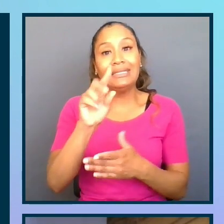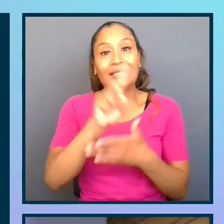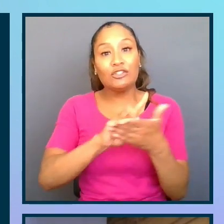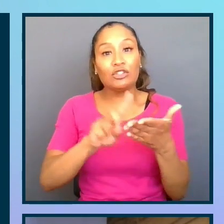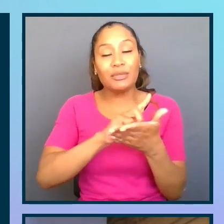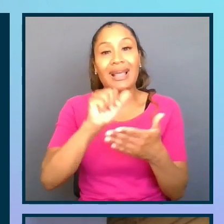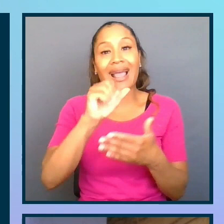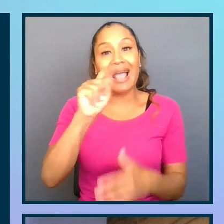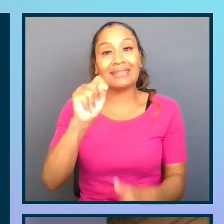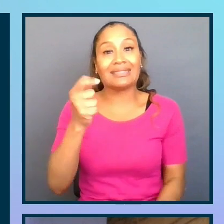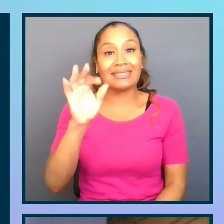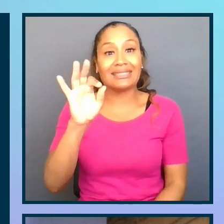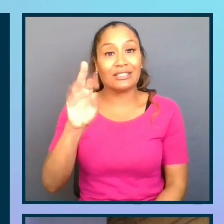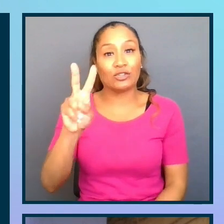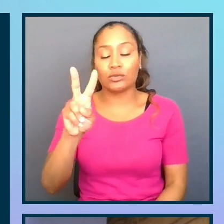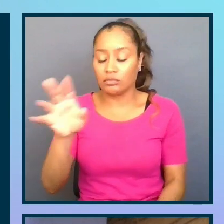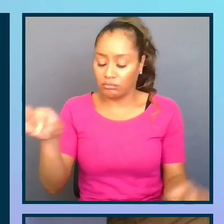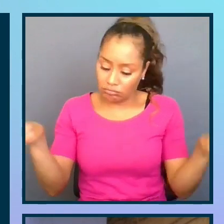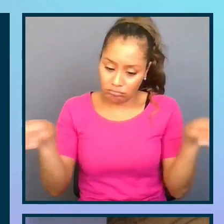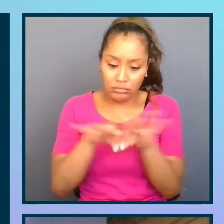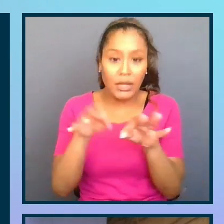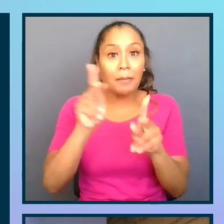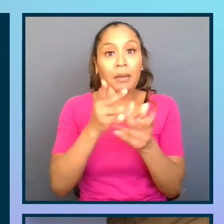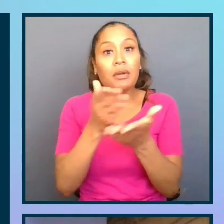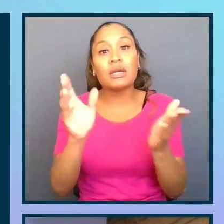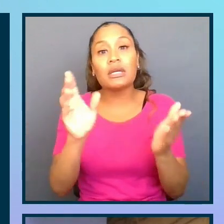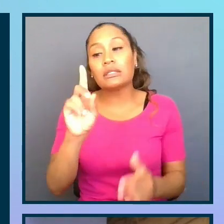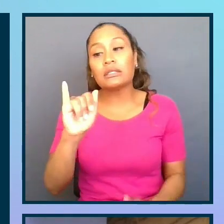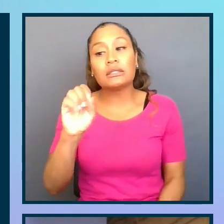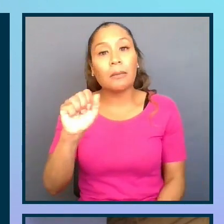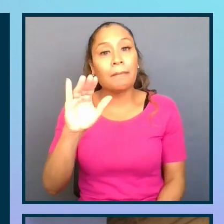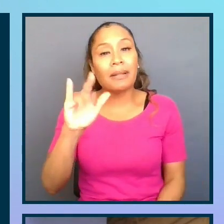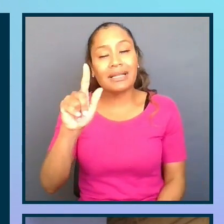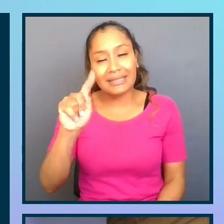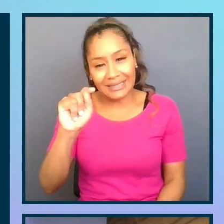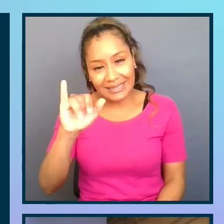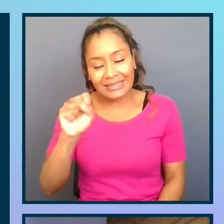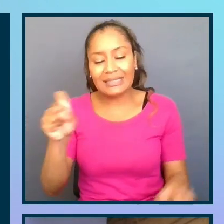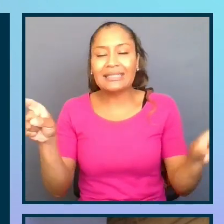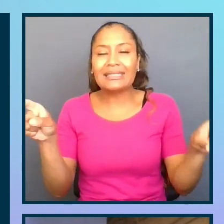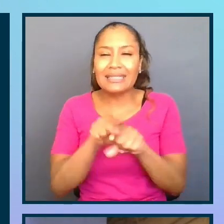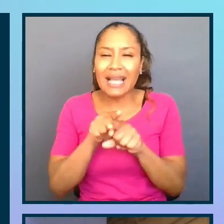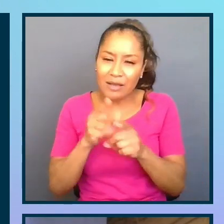we've gotta ensure that people with disabilities have the same fundamental rights to access to information